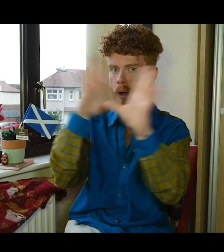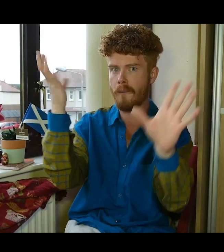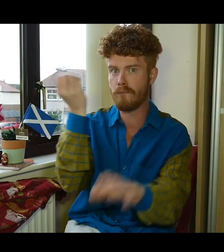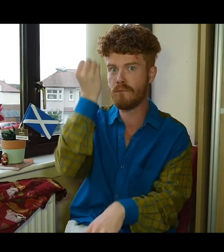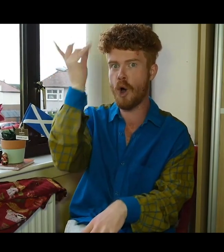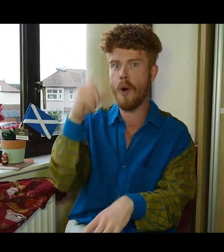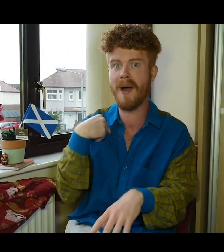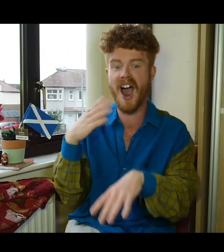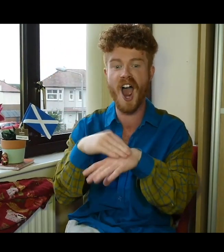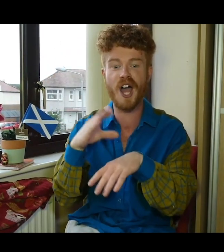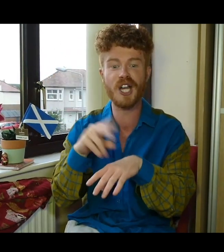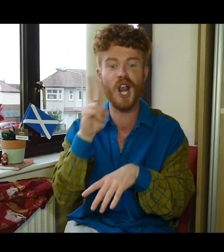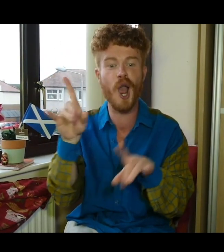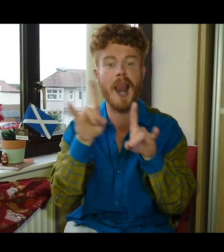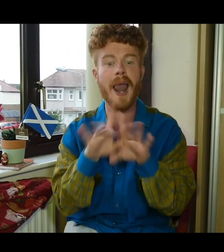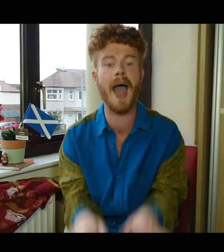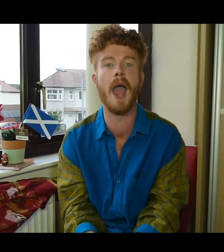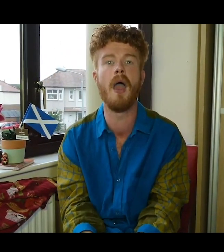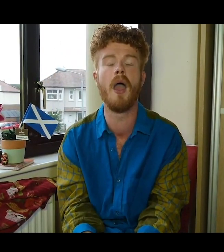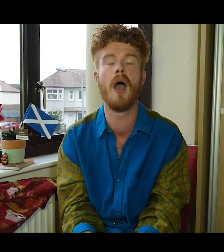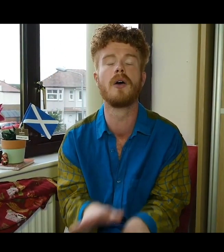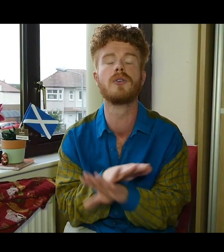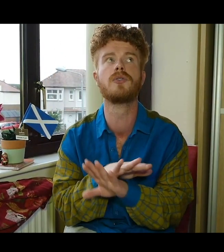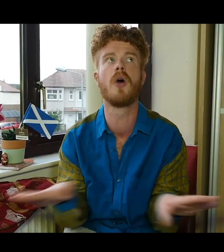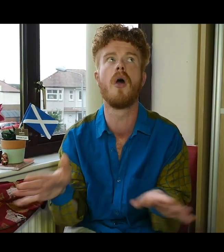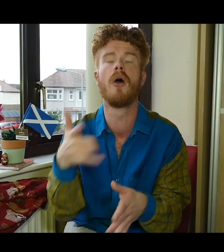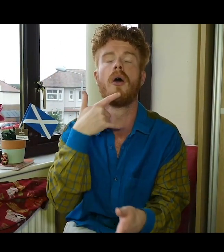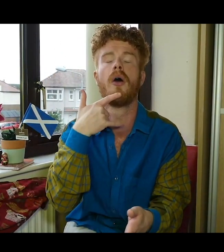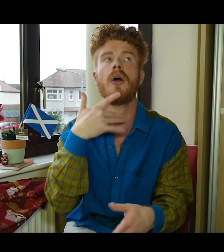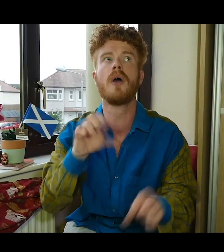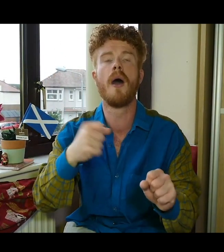and if it wasn't for Facetime, I think I'd forget what my cousins look like!